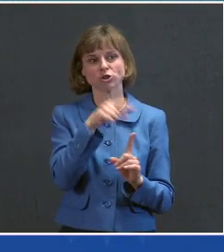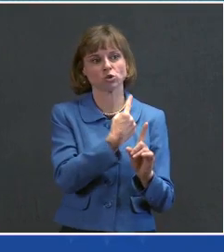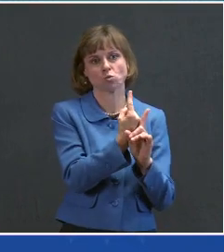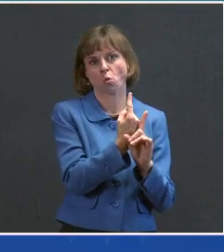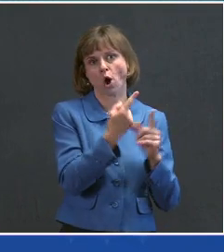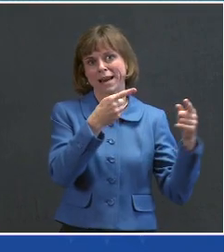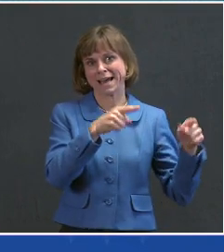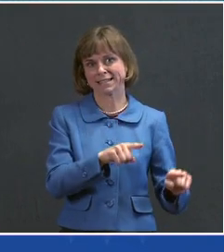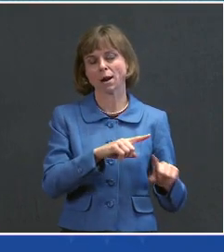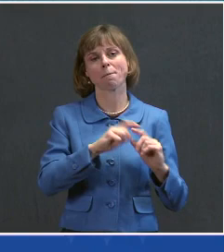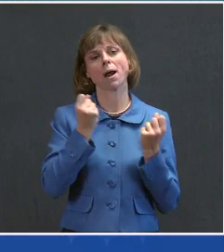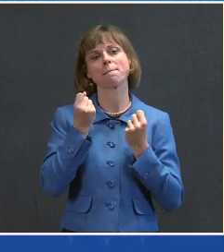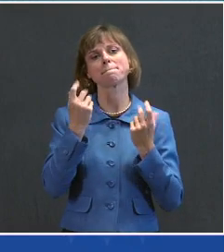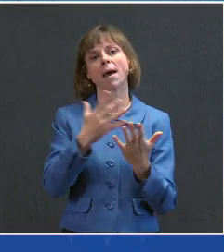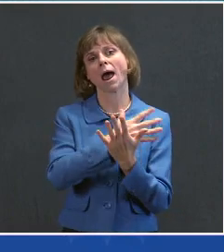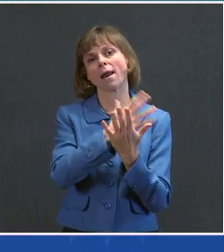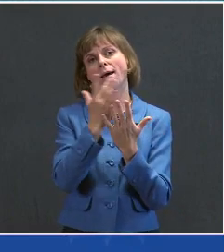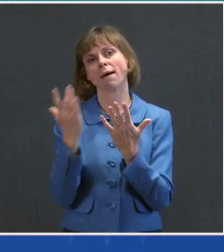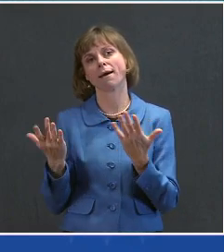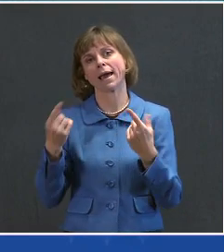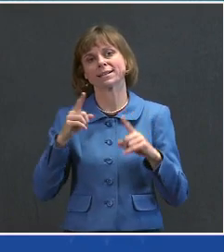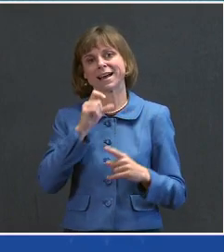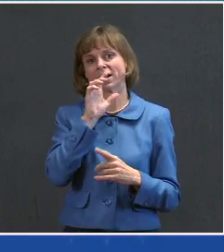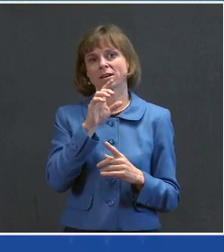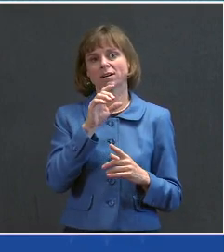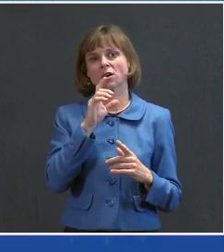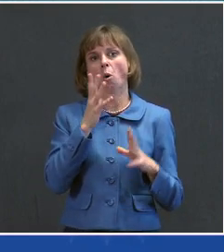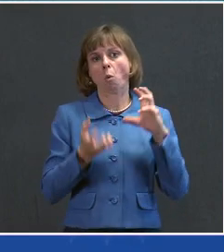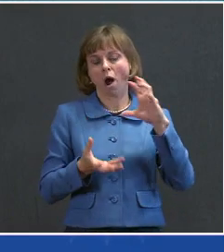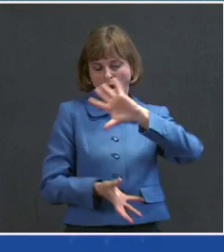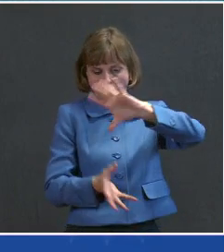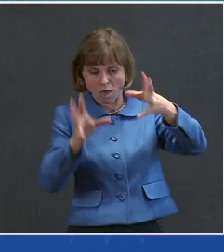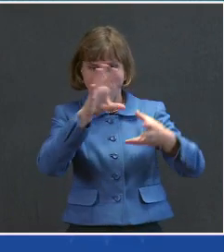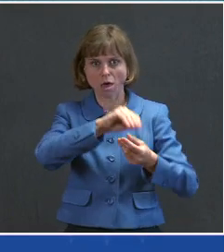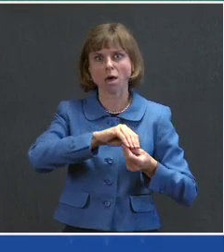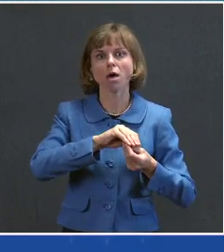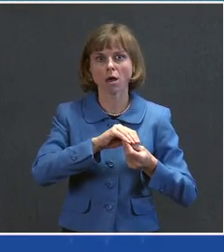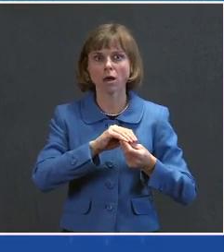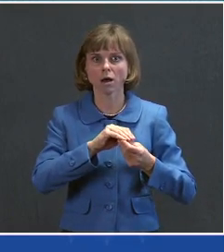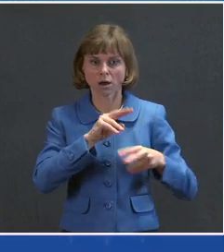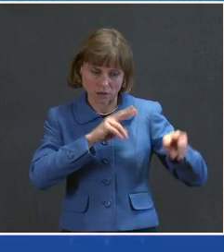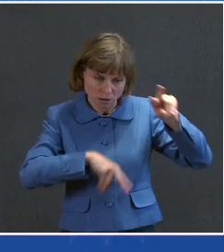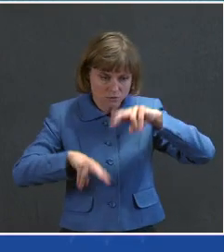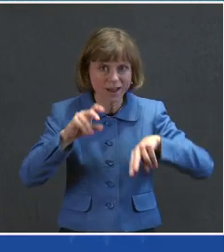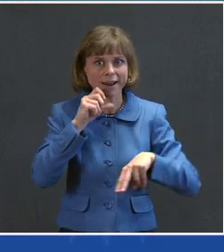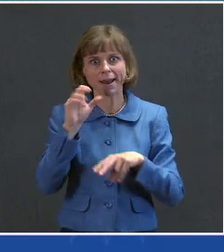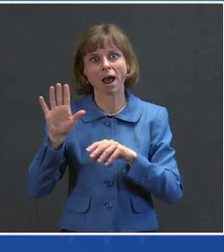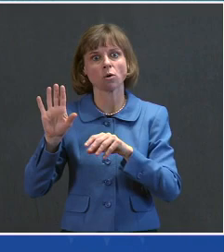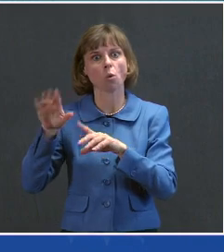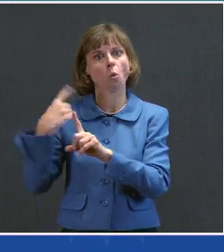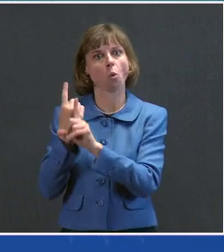They want to do it comprehensively, not through a political lens. And when that's concluded, I'm sure we'll have more to say. The Press: So you wouldn't --